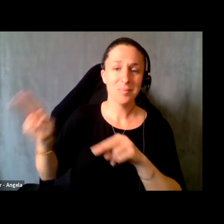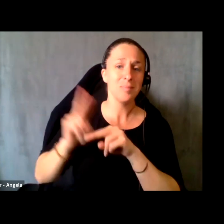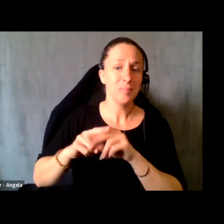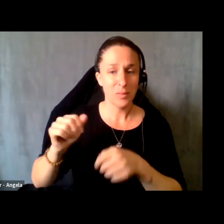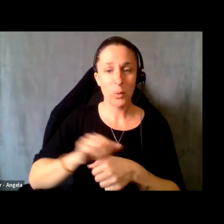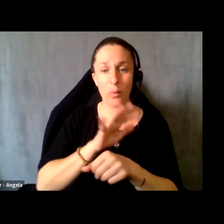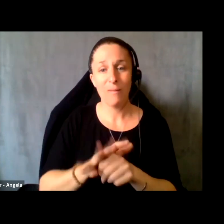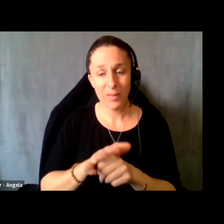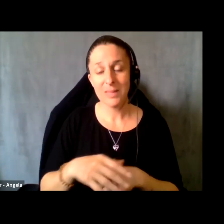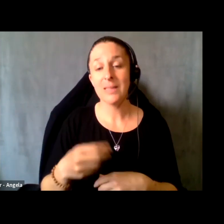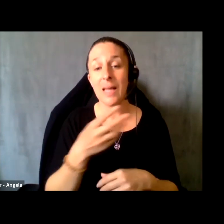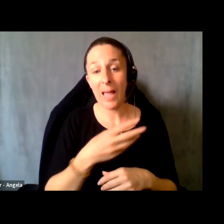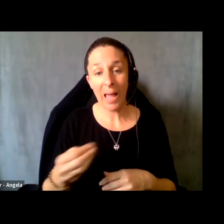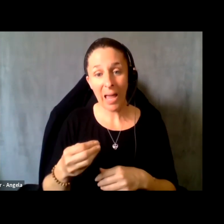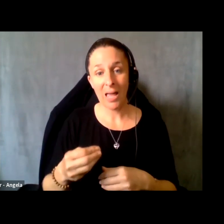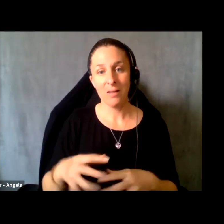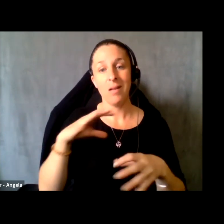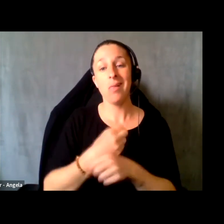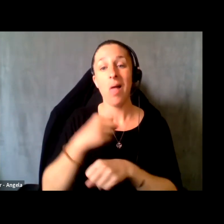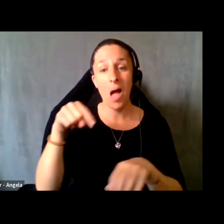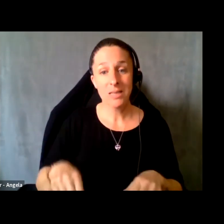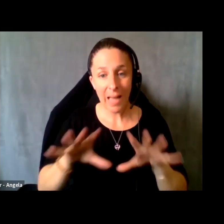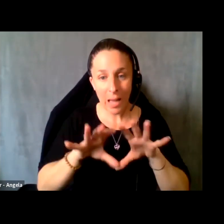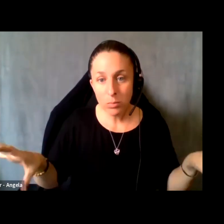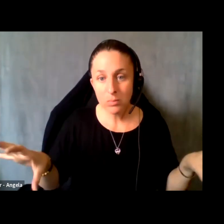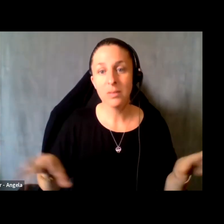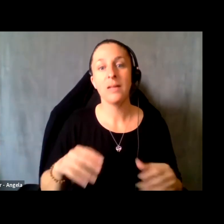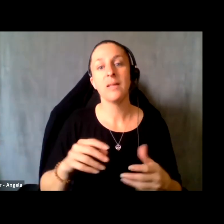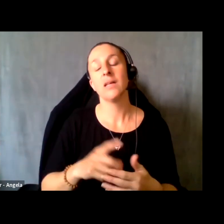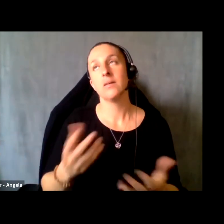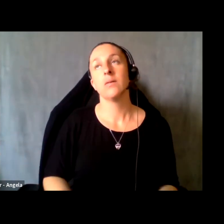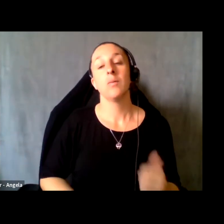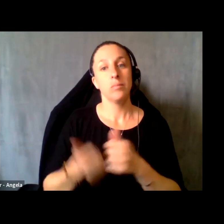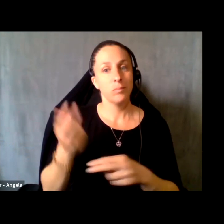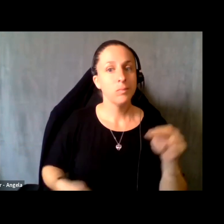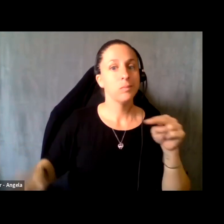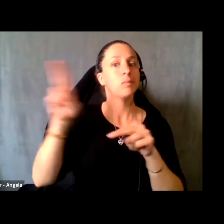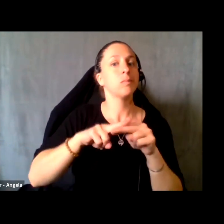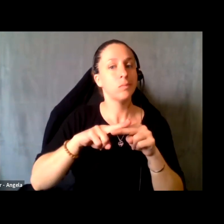the subsequent lockdown which resulted in even more social isolation. And so our goal